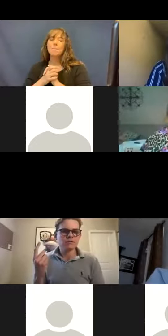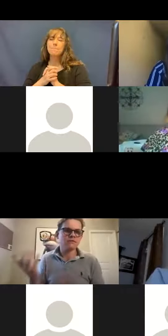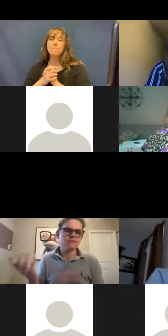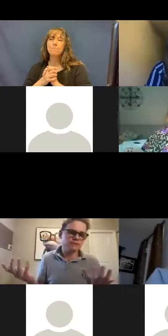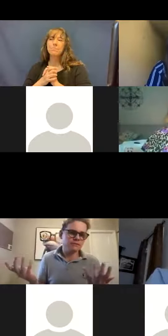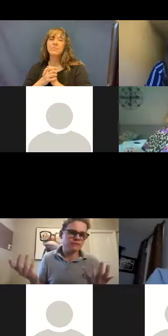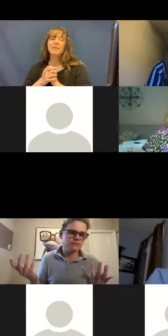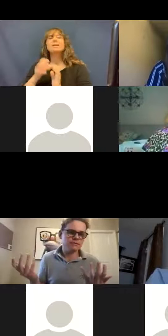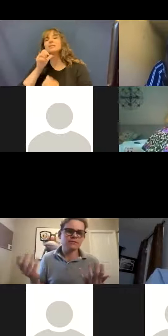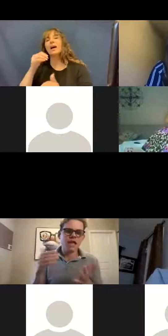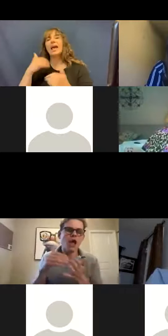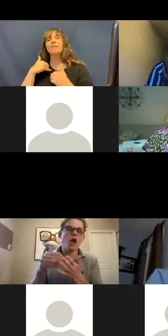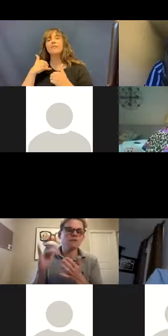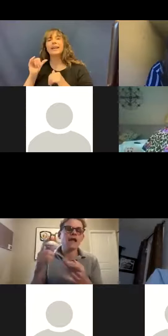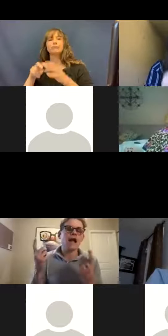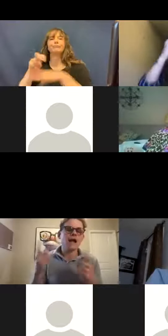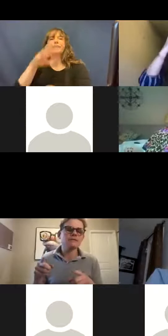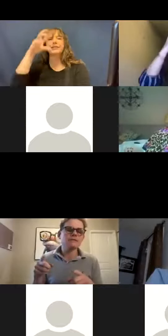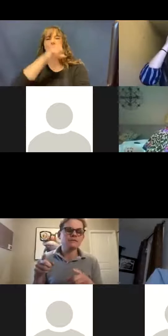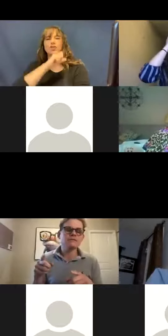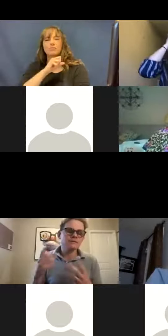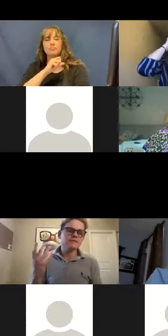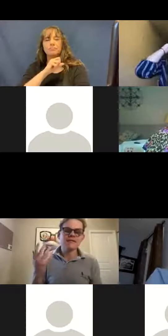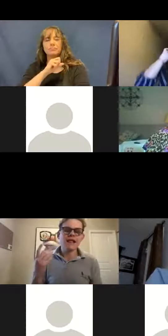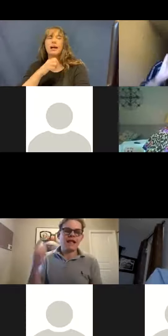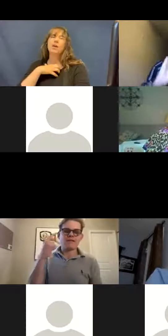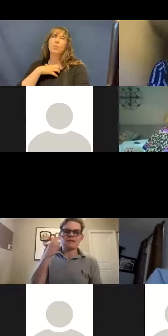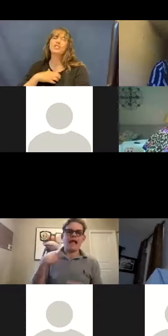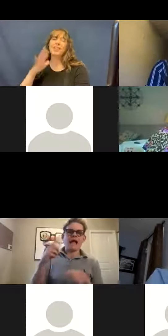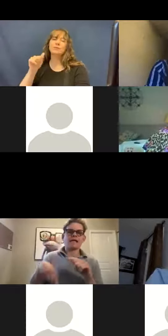have any assumptions, first of all. I wish that was the case. I wish that would not happen.